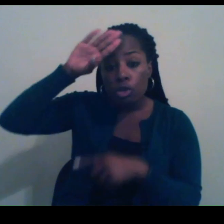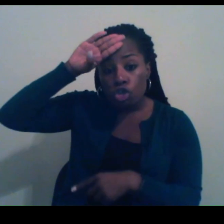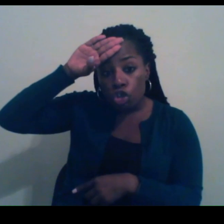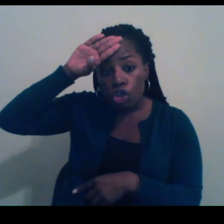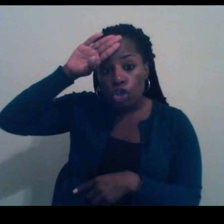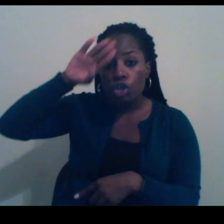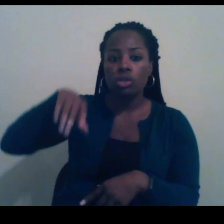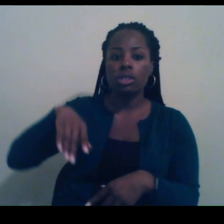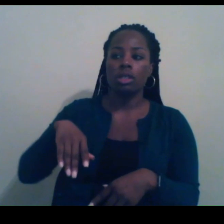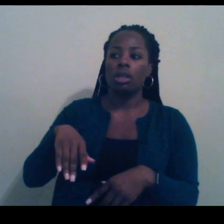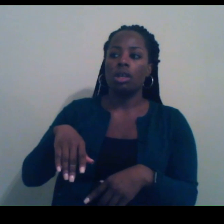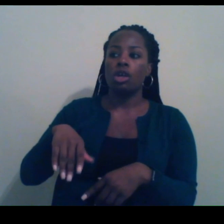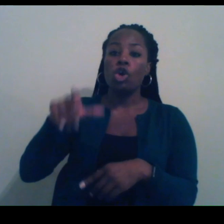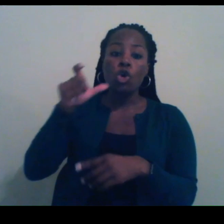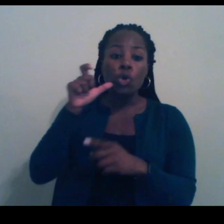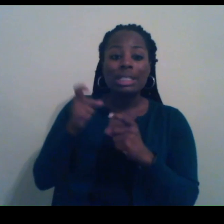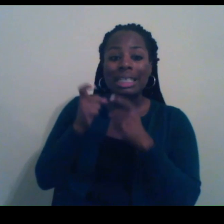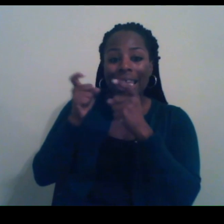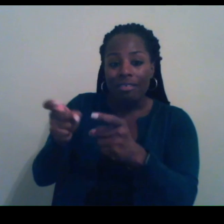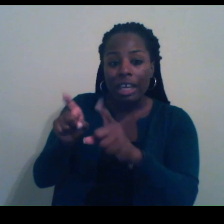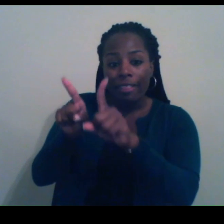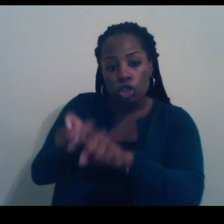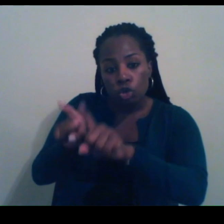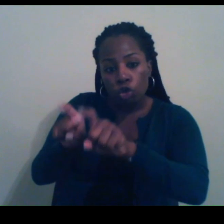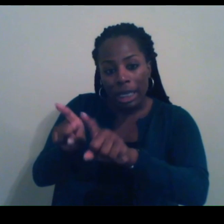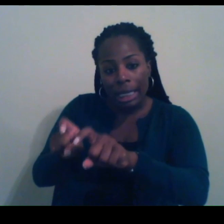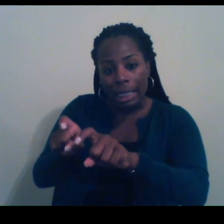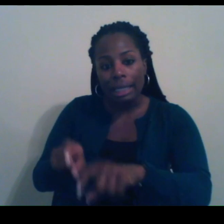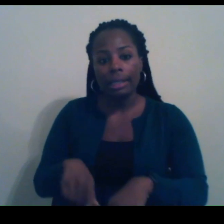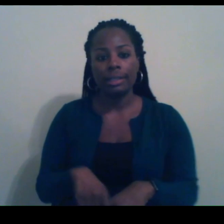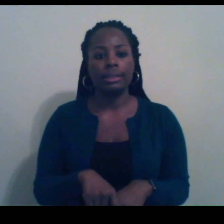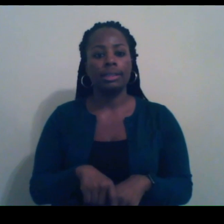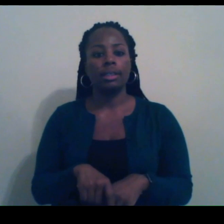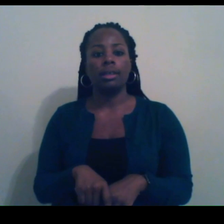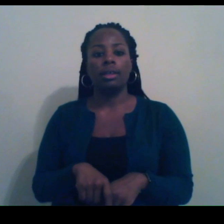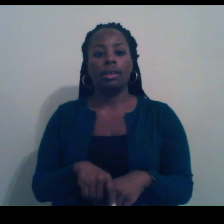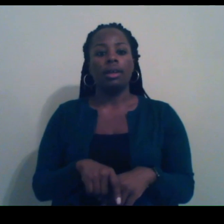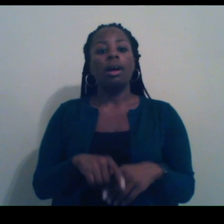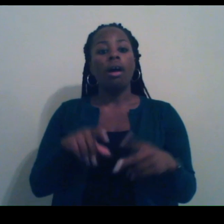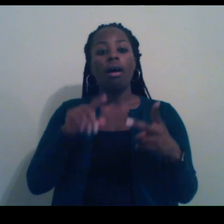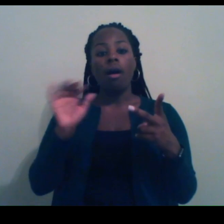it and will it be expanded into other countries and then how many number how many tests have